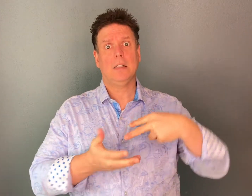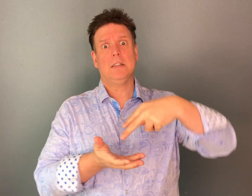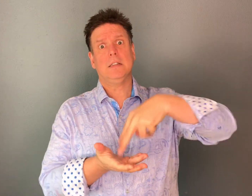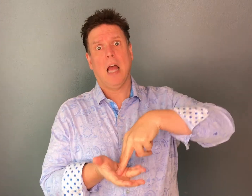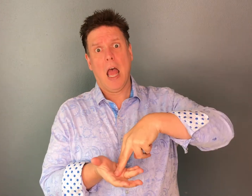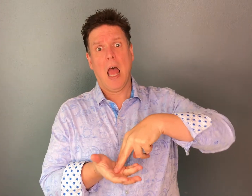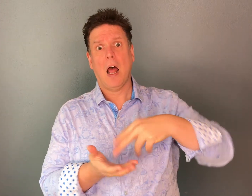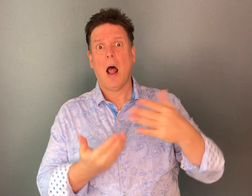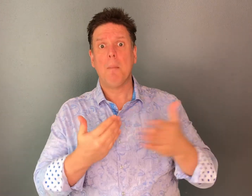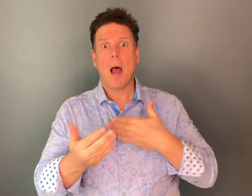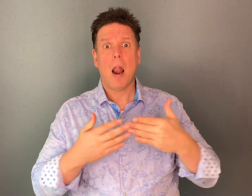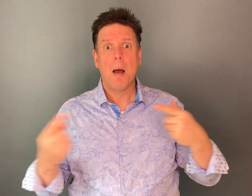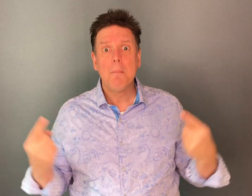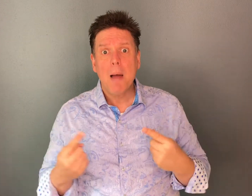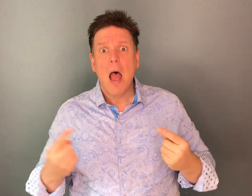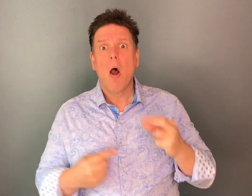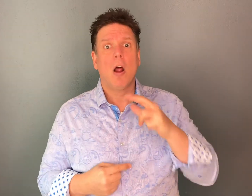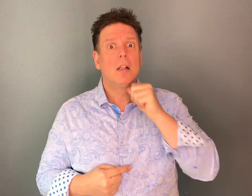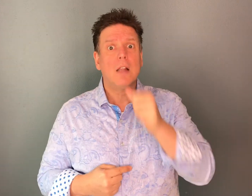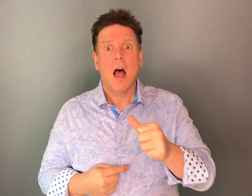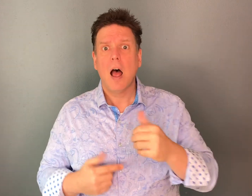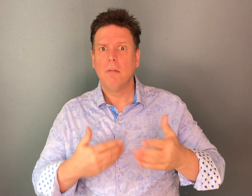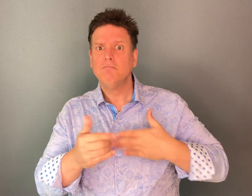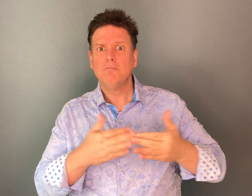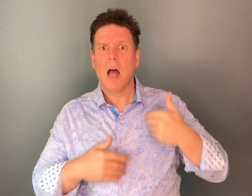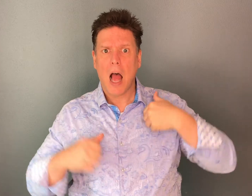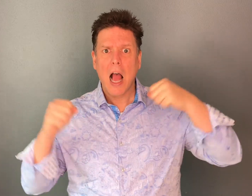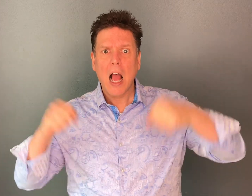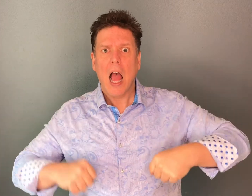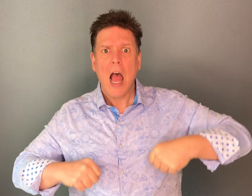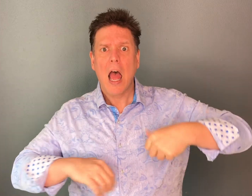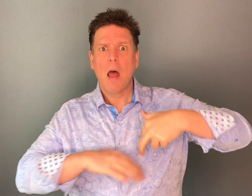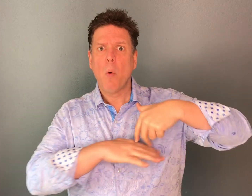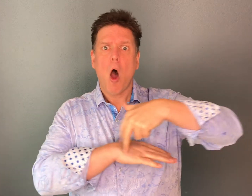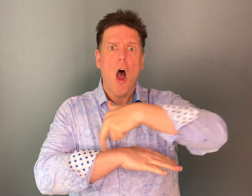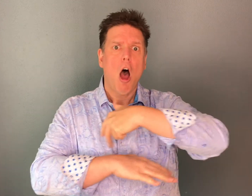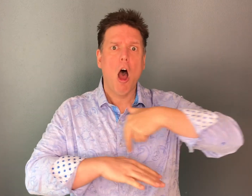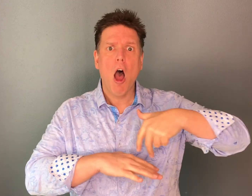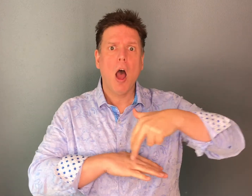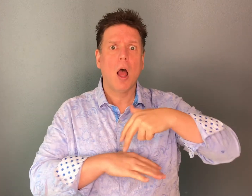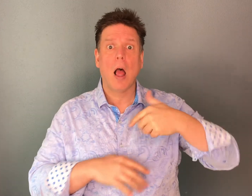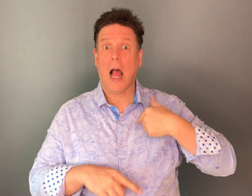to stand ,regardless of how much pain I might be in, the fact that I could walk